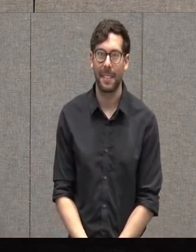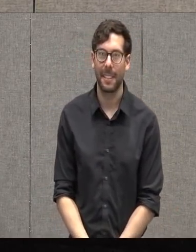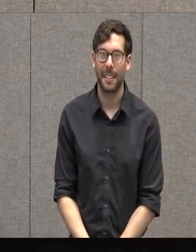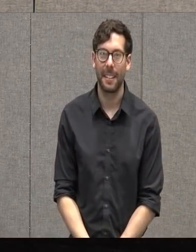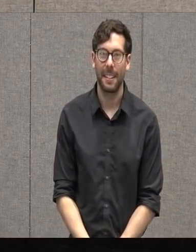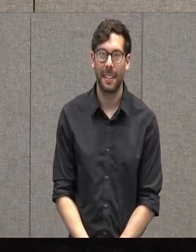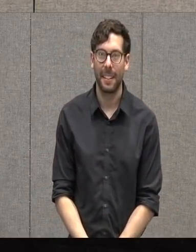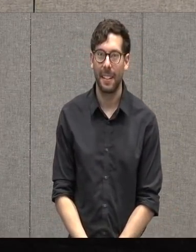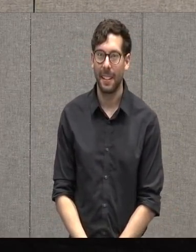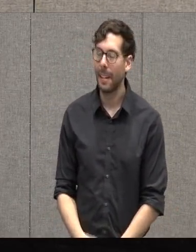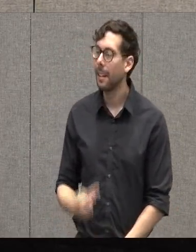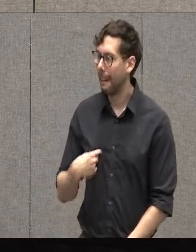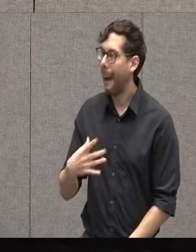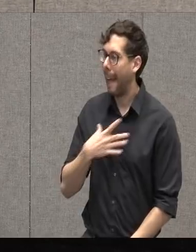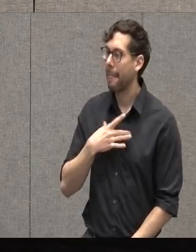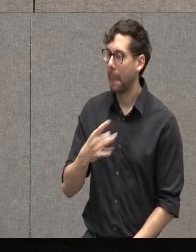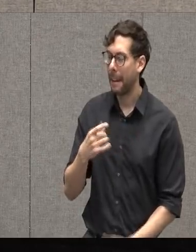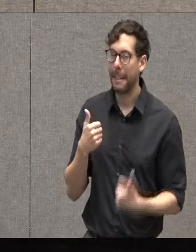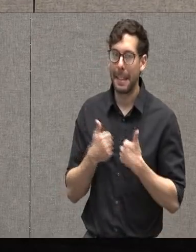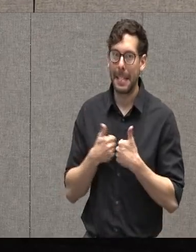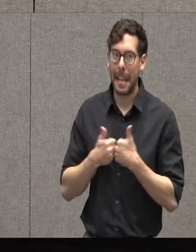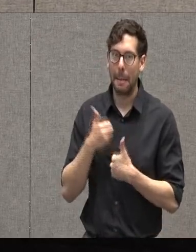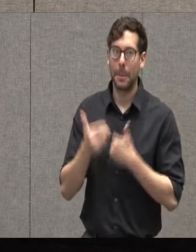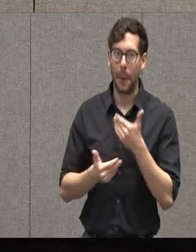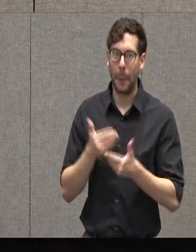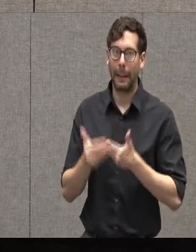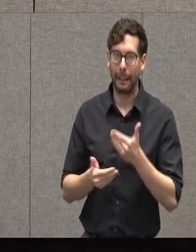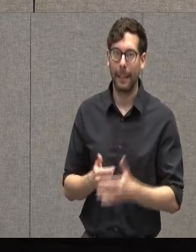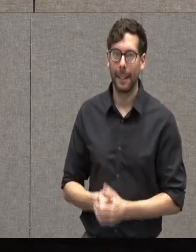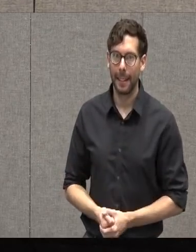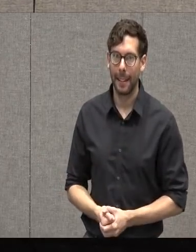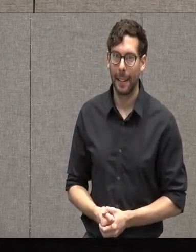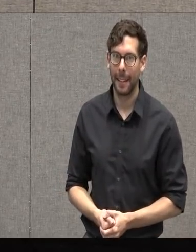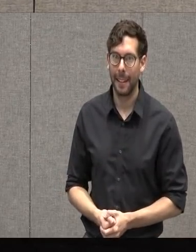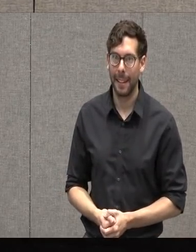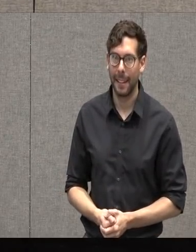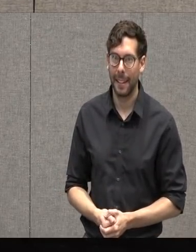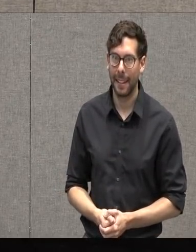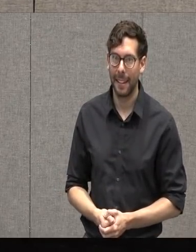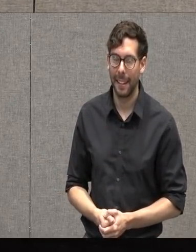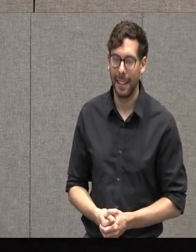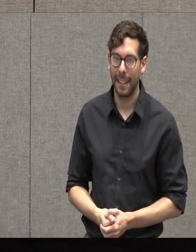I like how this game's going. Your line is bigger than mine. Would you like to start?